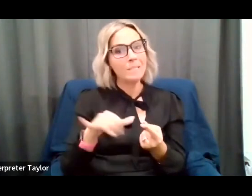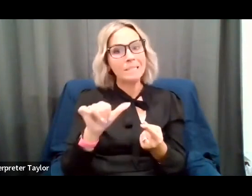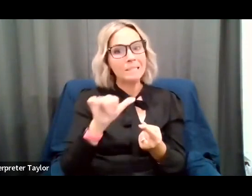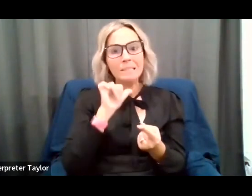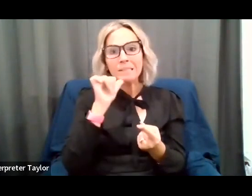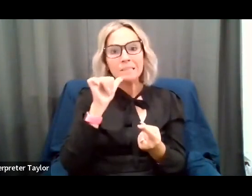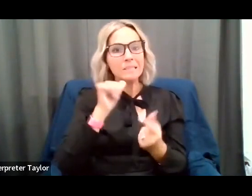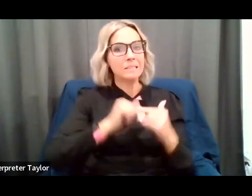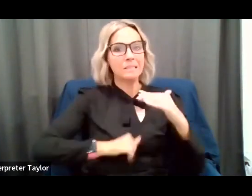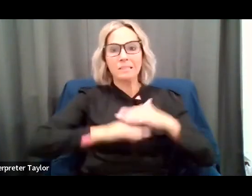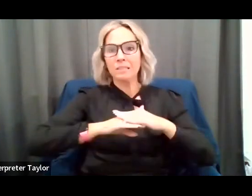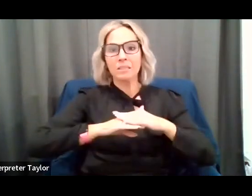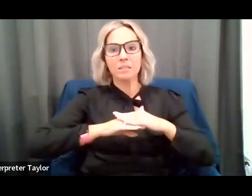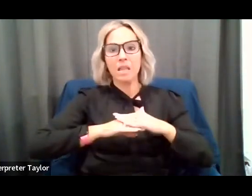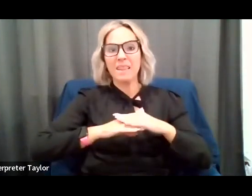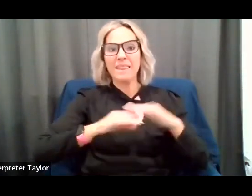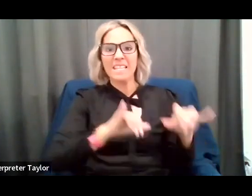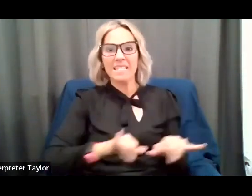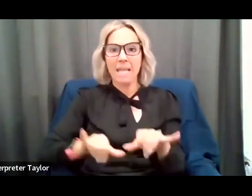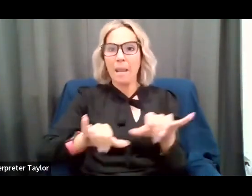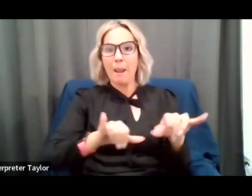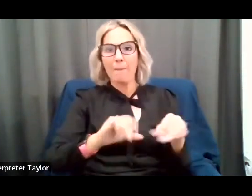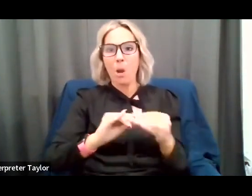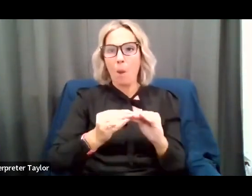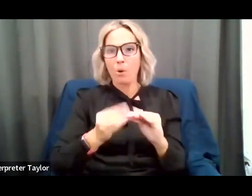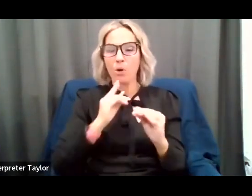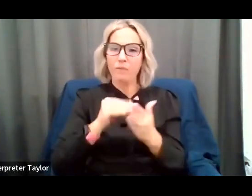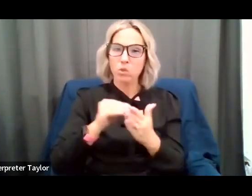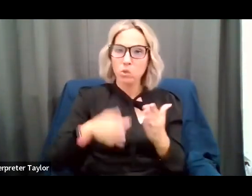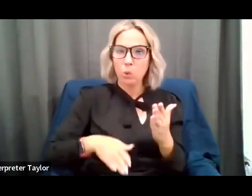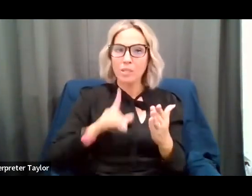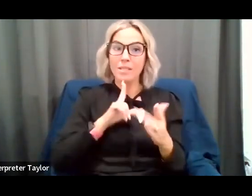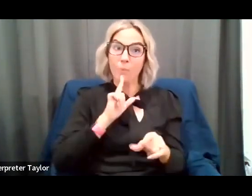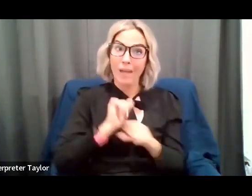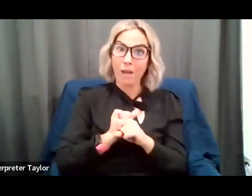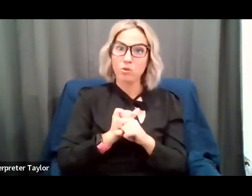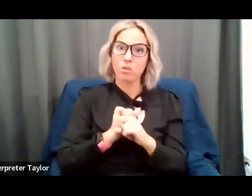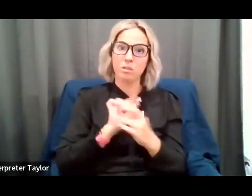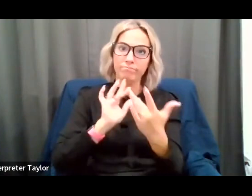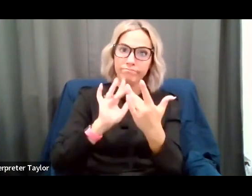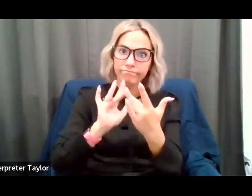reach the same amount of numbers, um, of students that we actually engaged with. But we found that this was